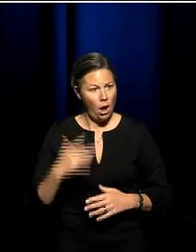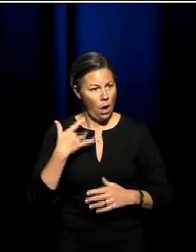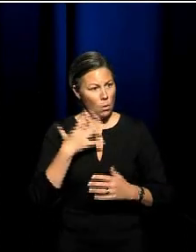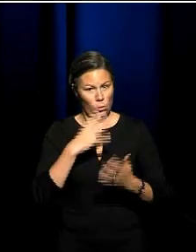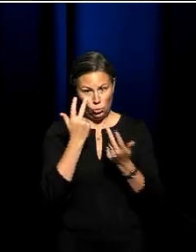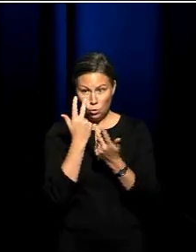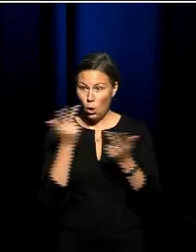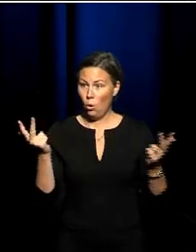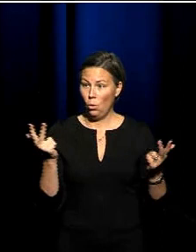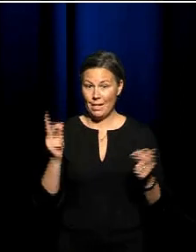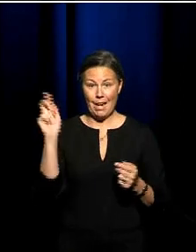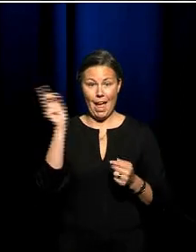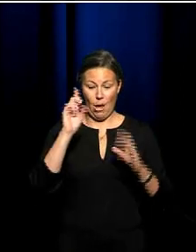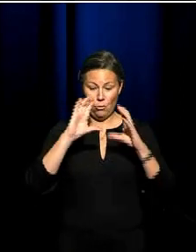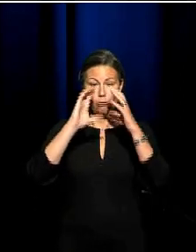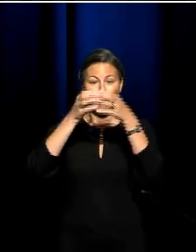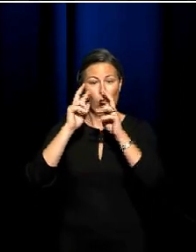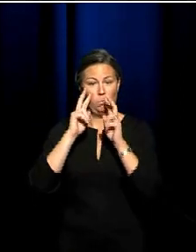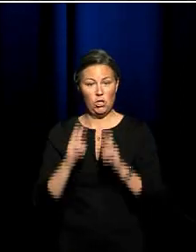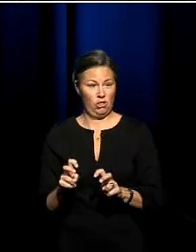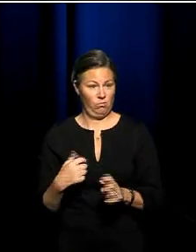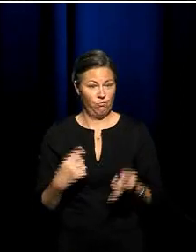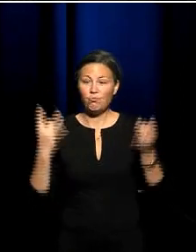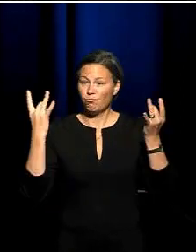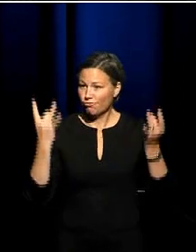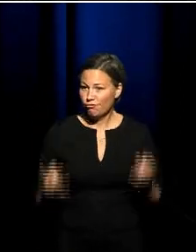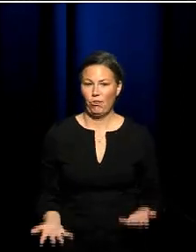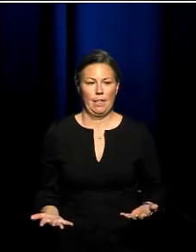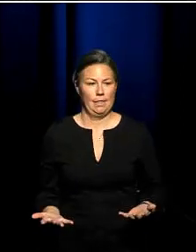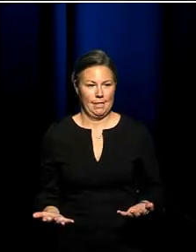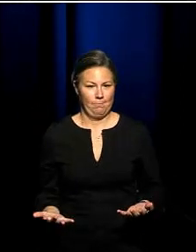open. We counsel assisting and the Commission encourage those who are